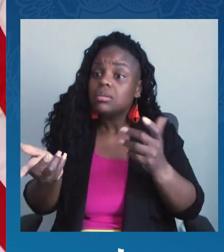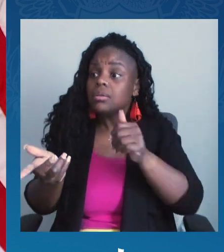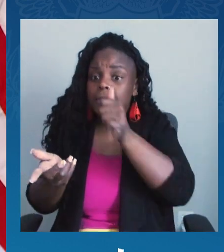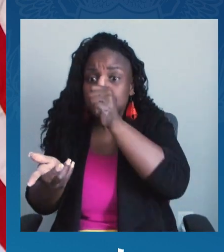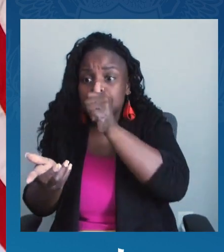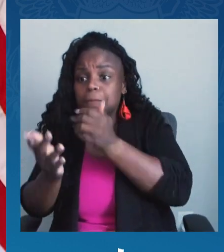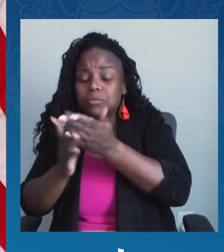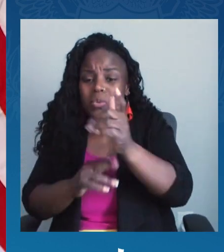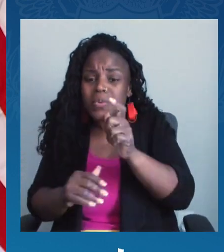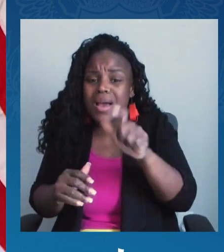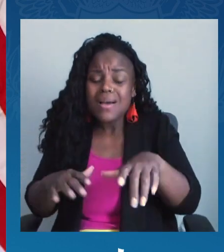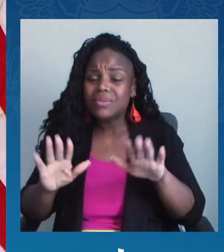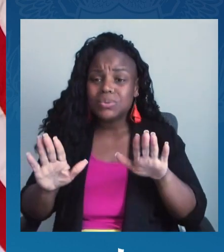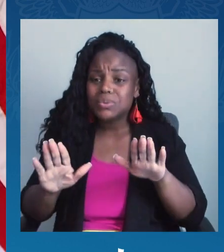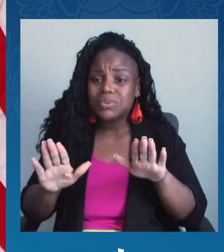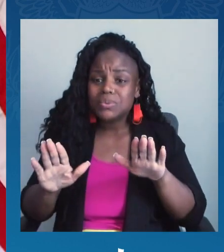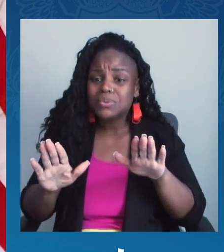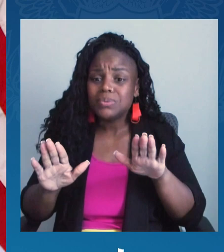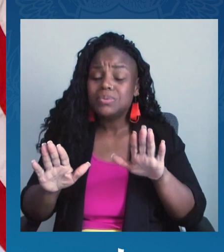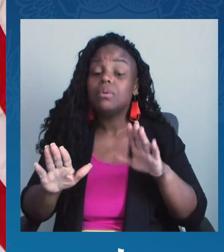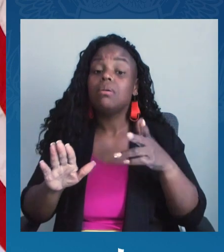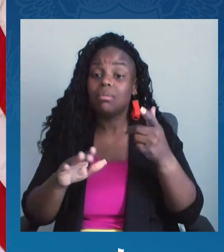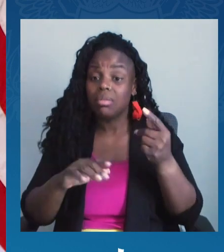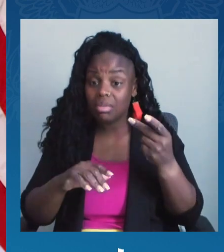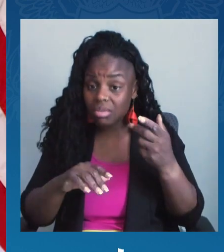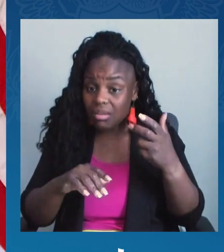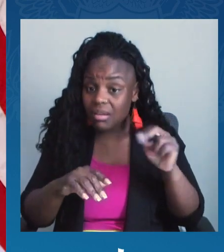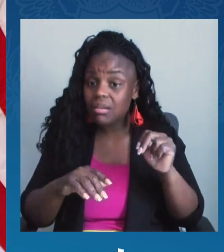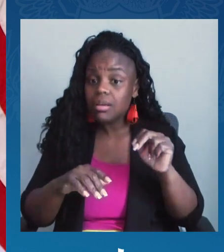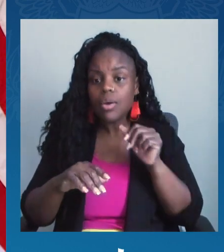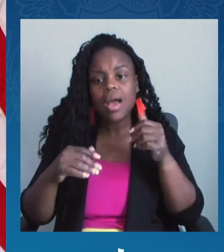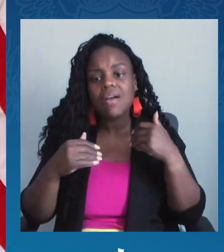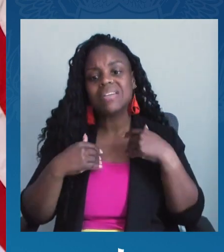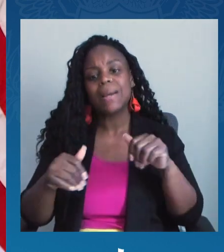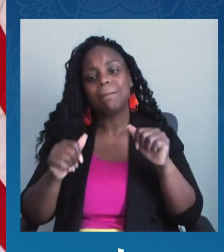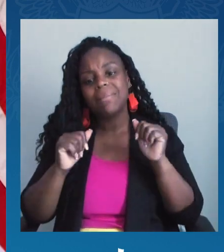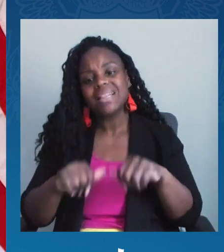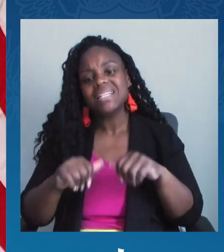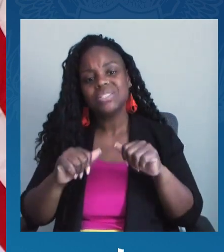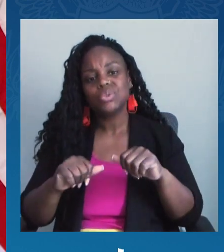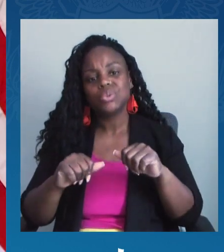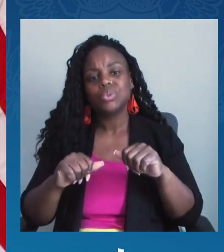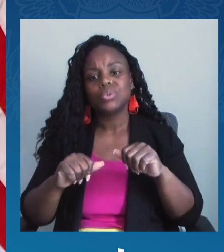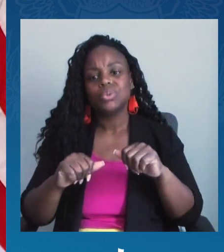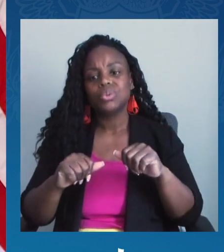and then not have the ability to have agency and autonomy